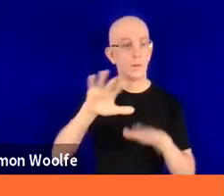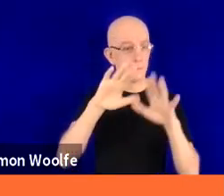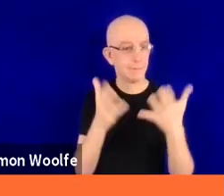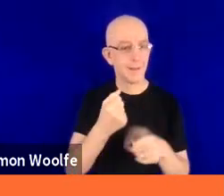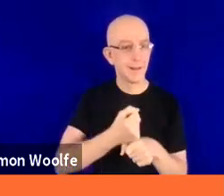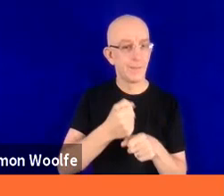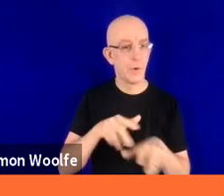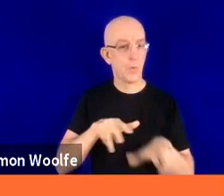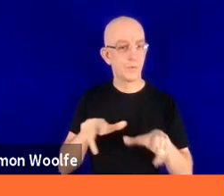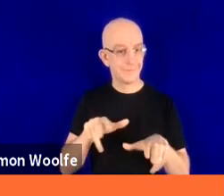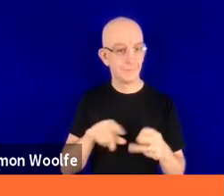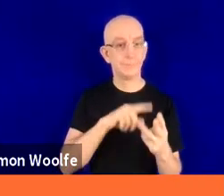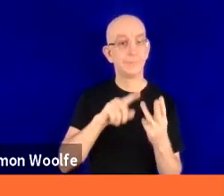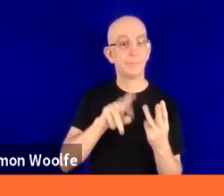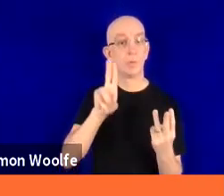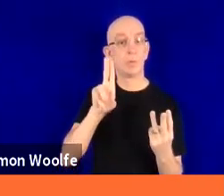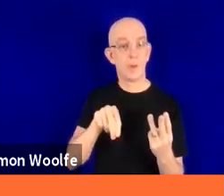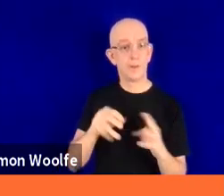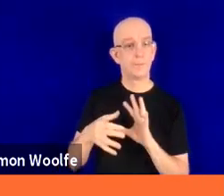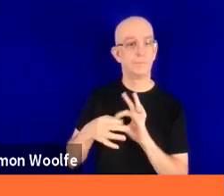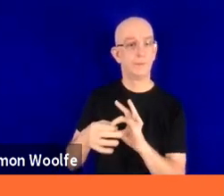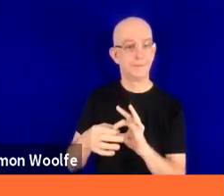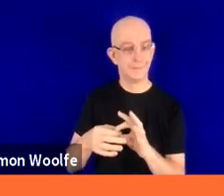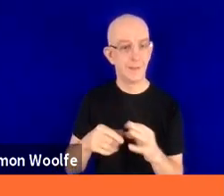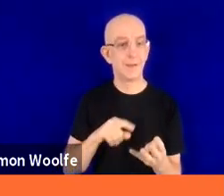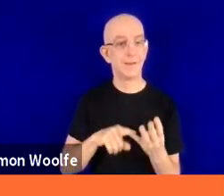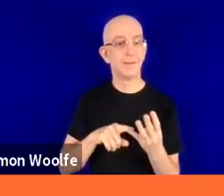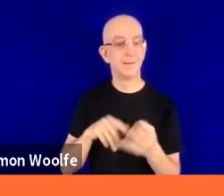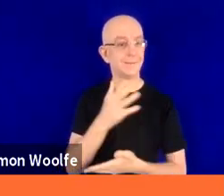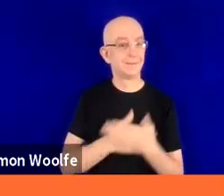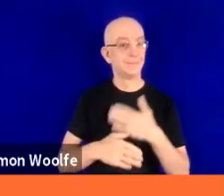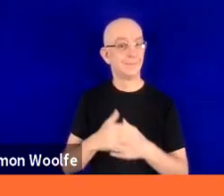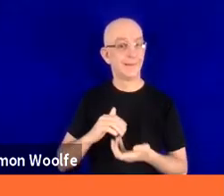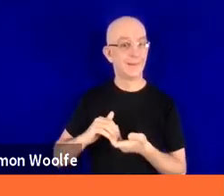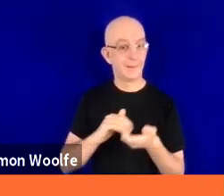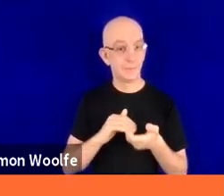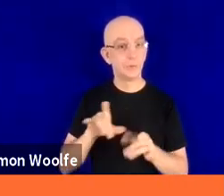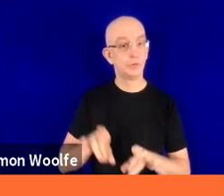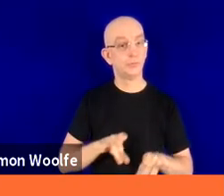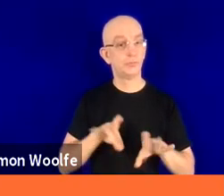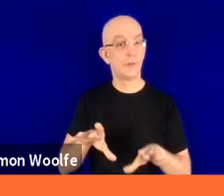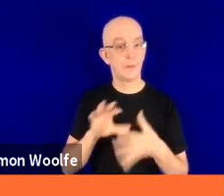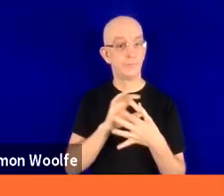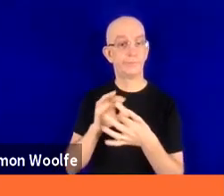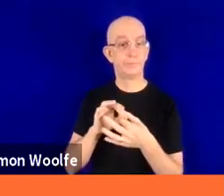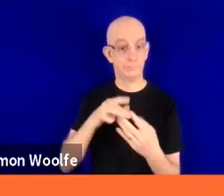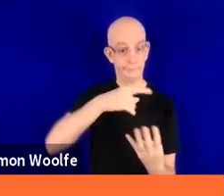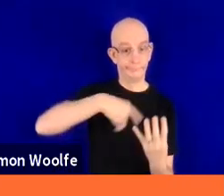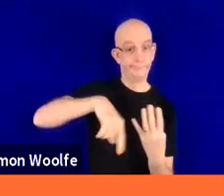I will be pausing a bit between each guest speaker tonight so that the sign language interpreters can catch up to what we're talking about